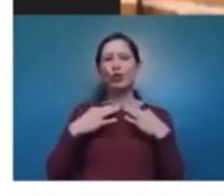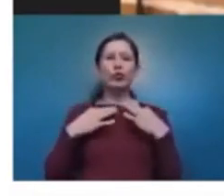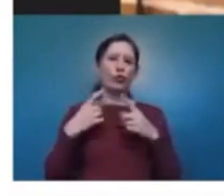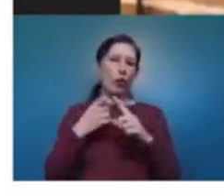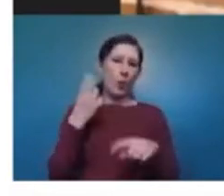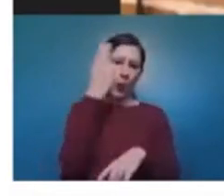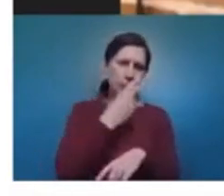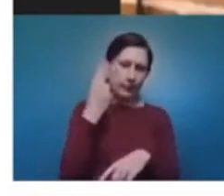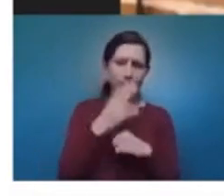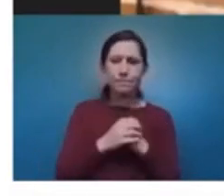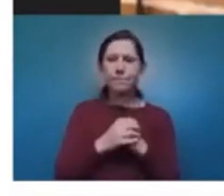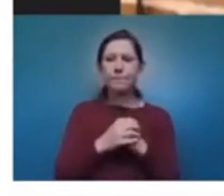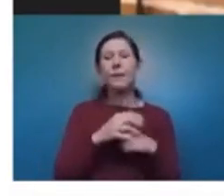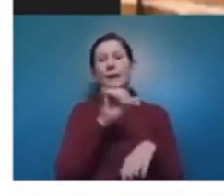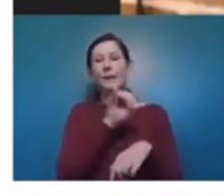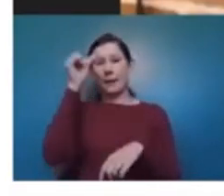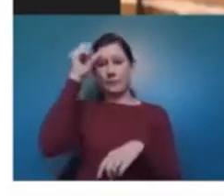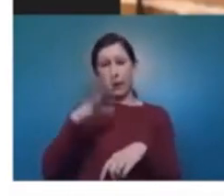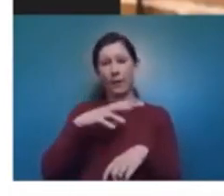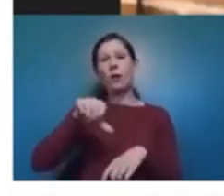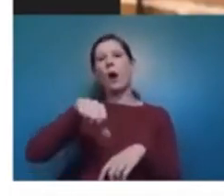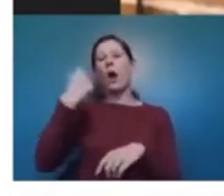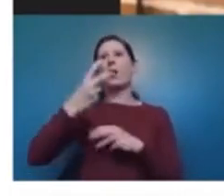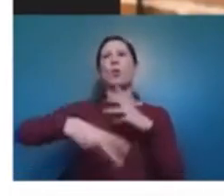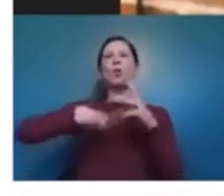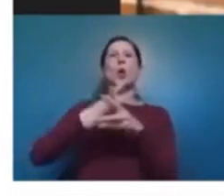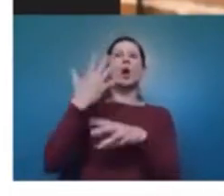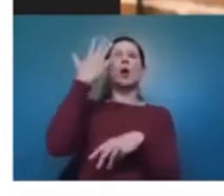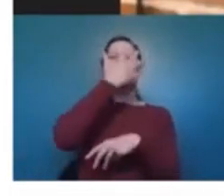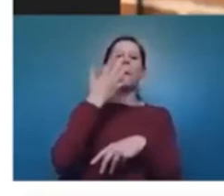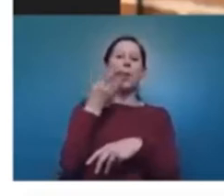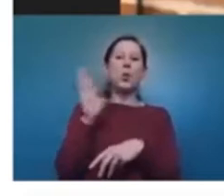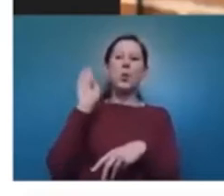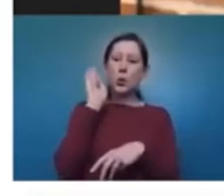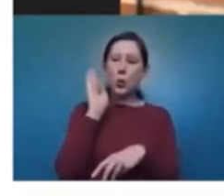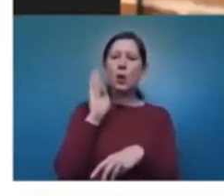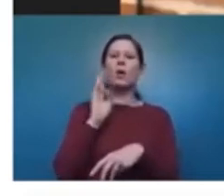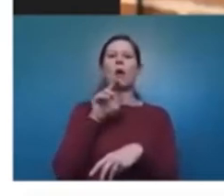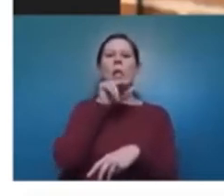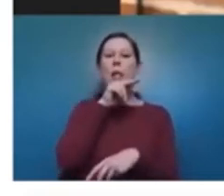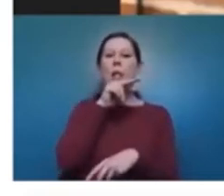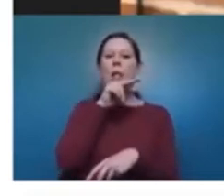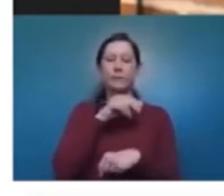The same man in an otherworldly blue makeup sticks his tongue to the side of his mouth in an intense and unsettling way. Both